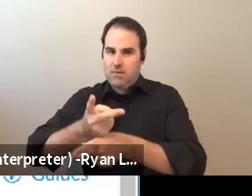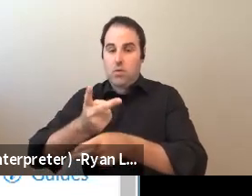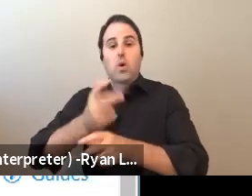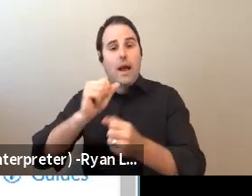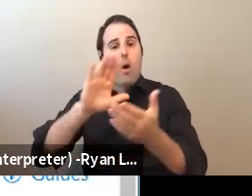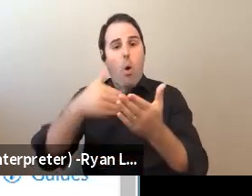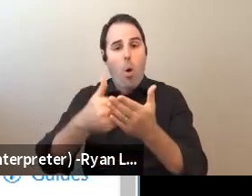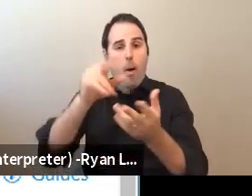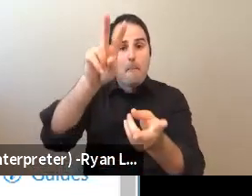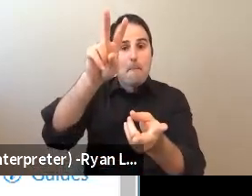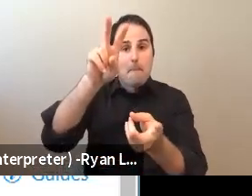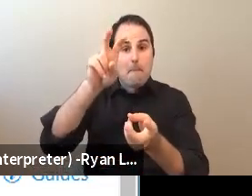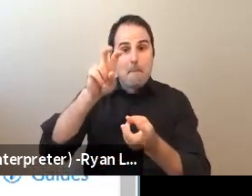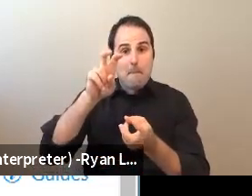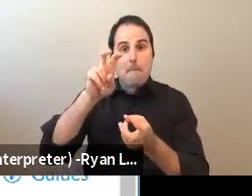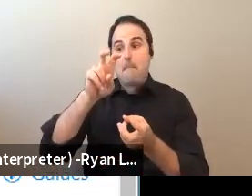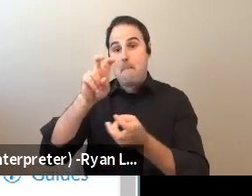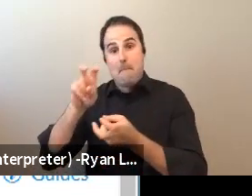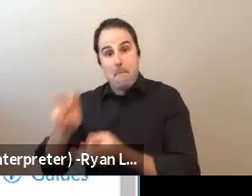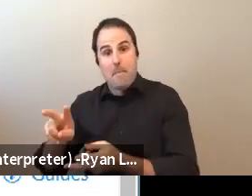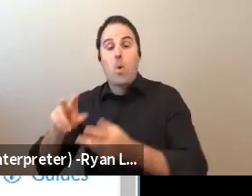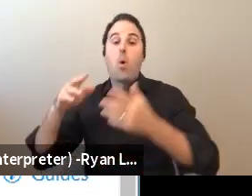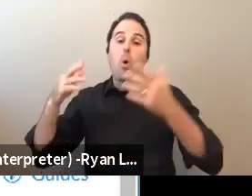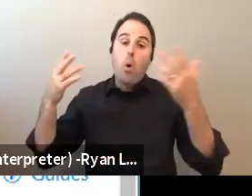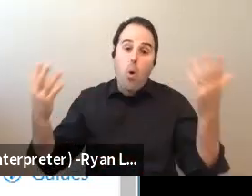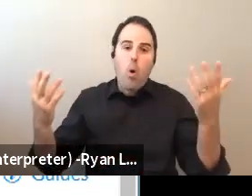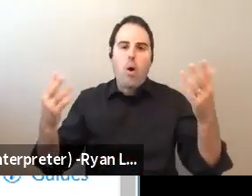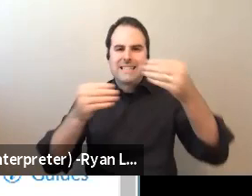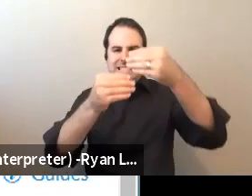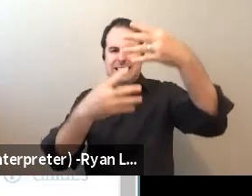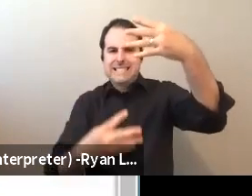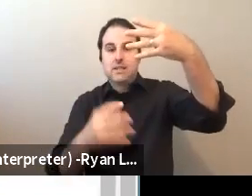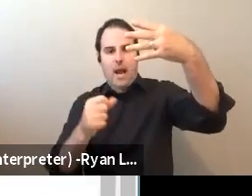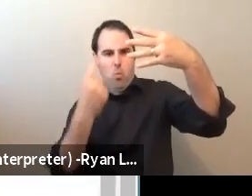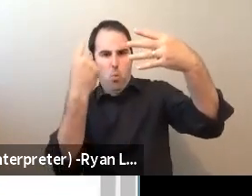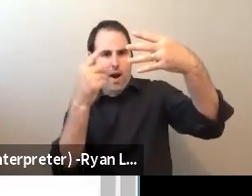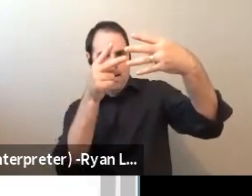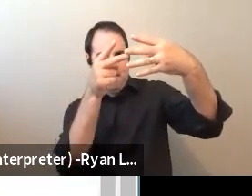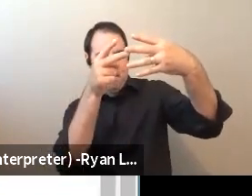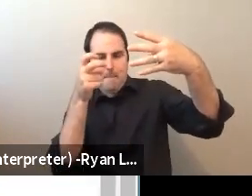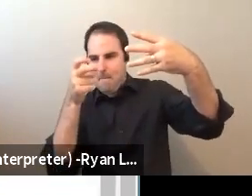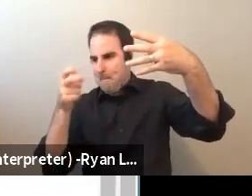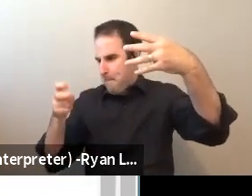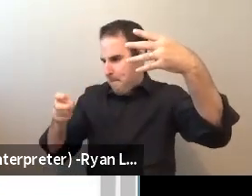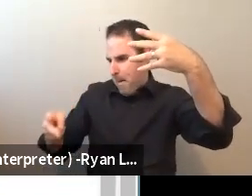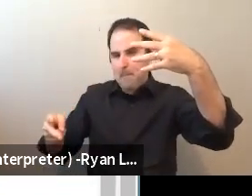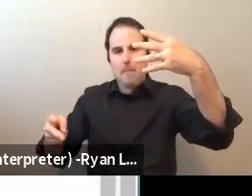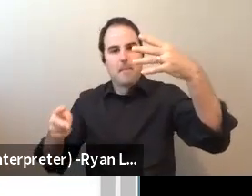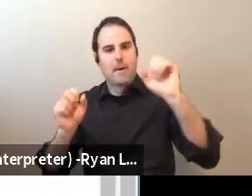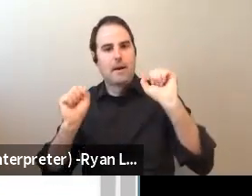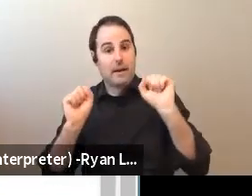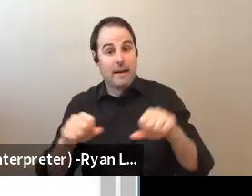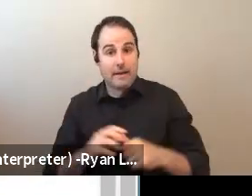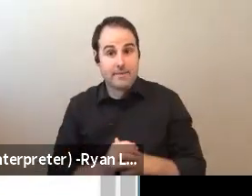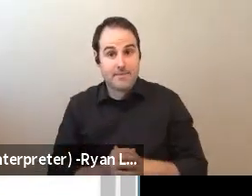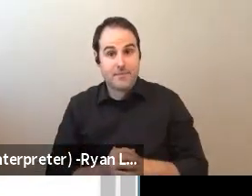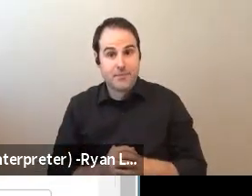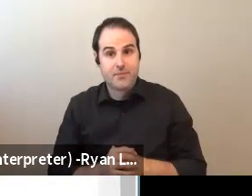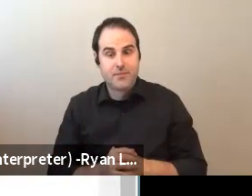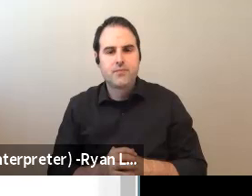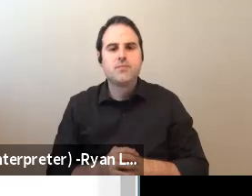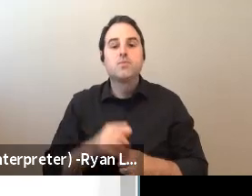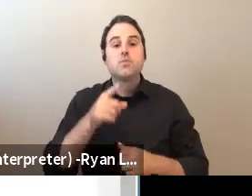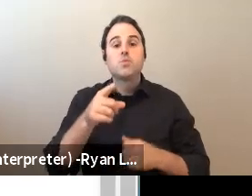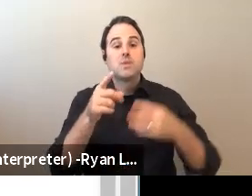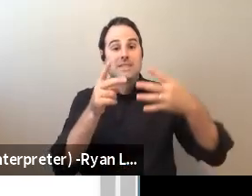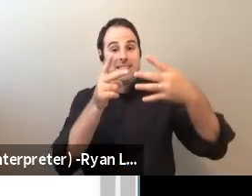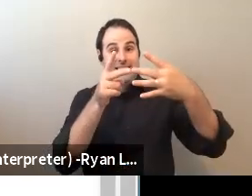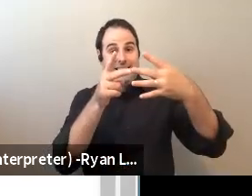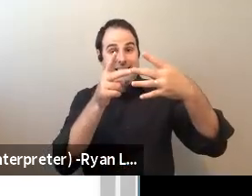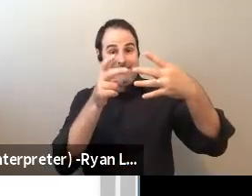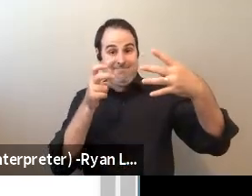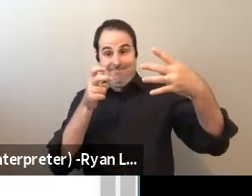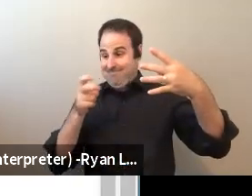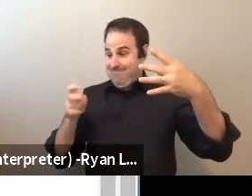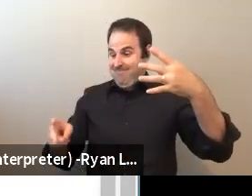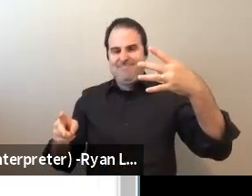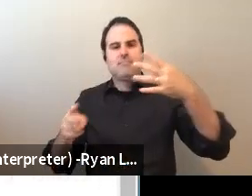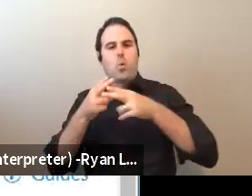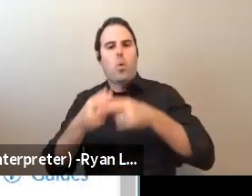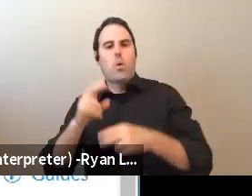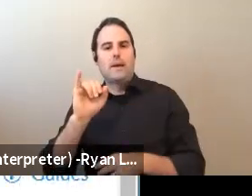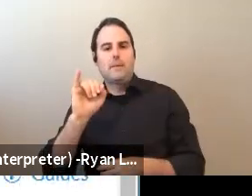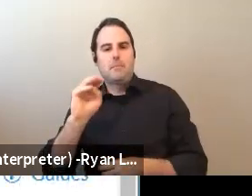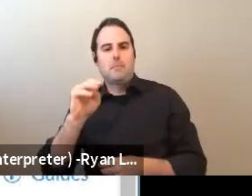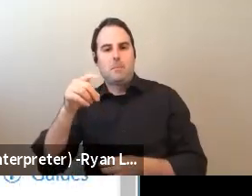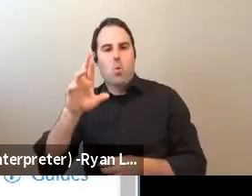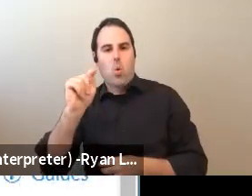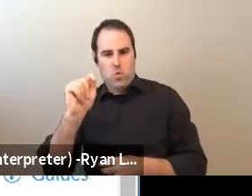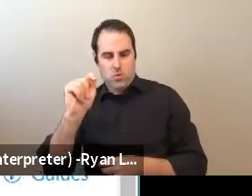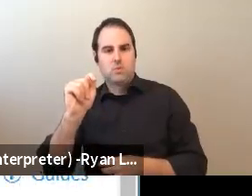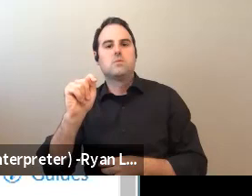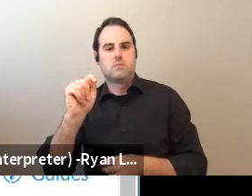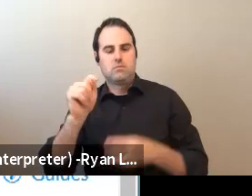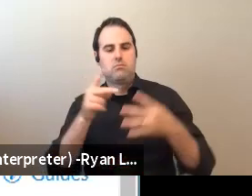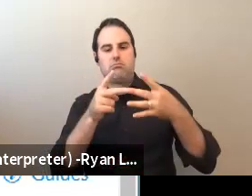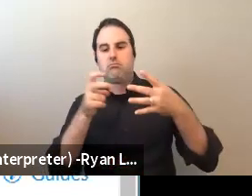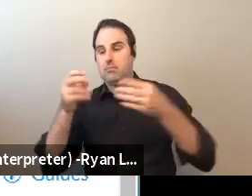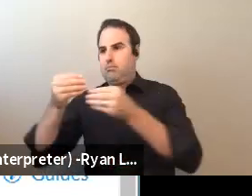Sally Potter: Maybe there's a quiz that you want. You can choose the quiz. And then you could import that and once you select Import then you just you just choose the the course that you want to bring it into and then it puts it right in there.